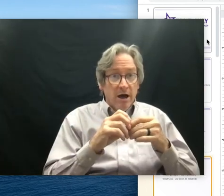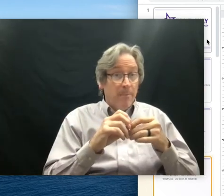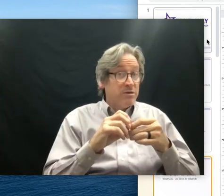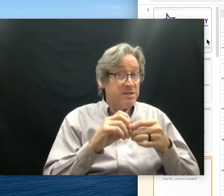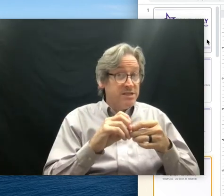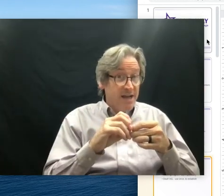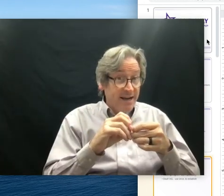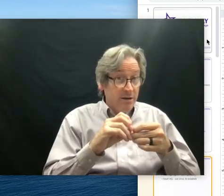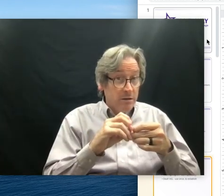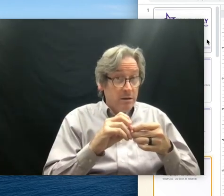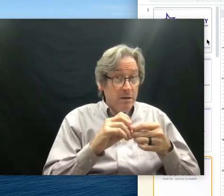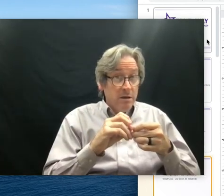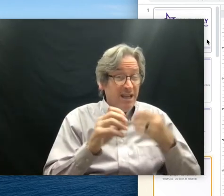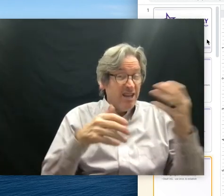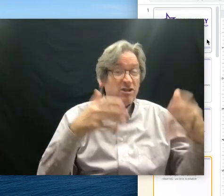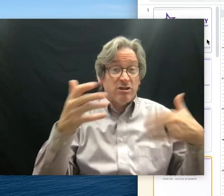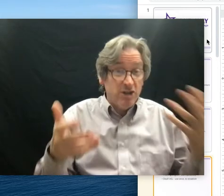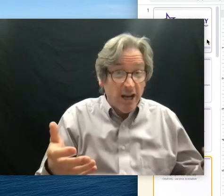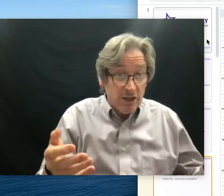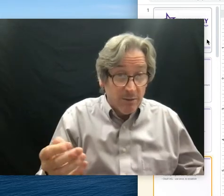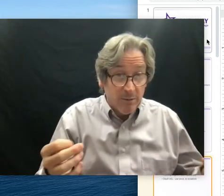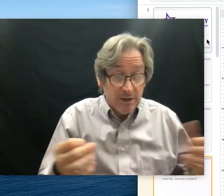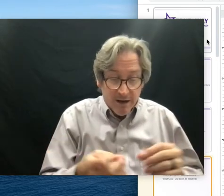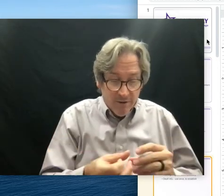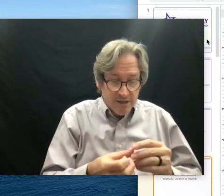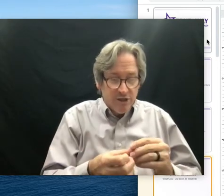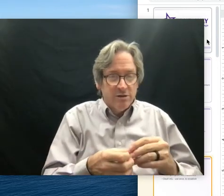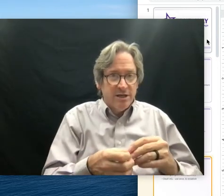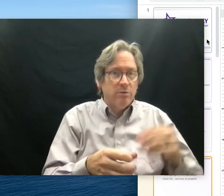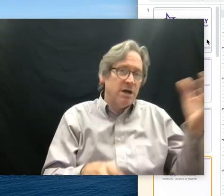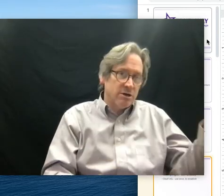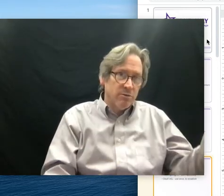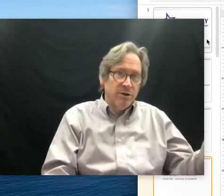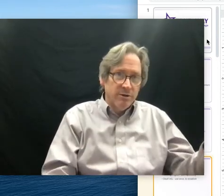a person's title interchangeably with that right so you'll say oh doctor will you do